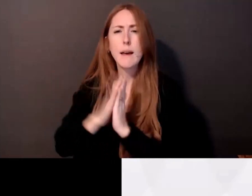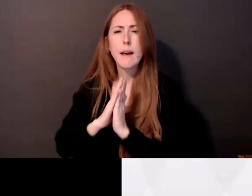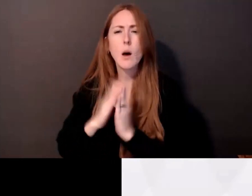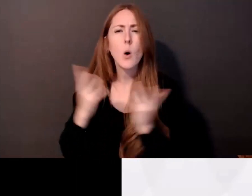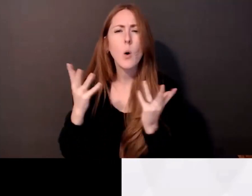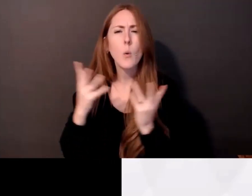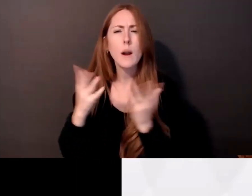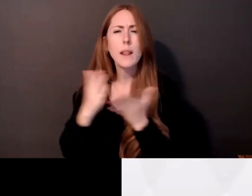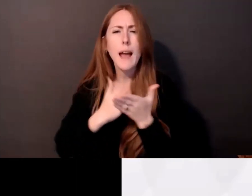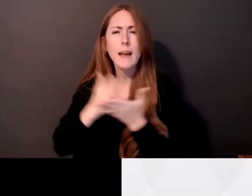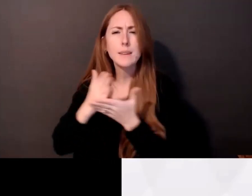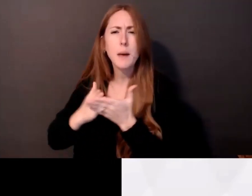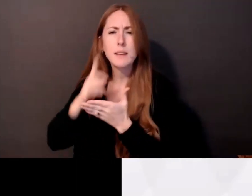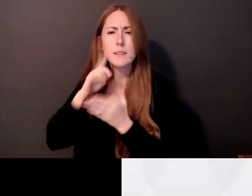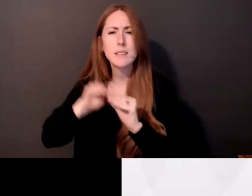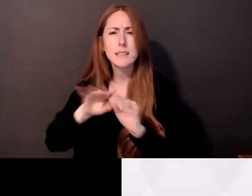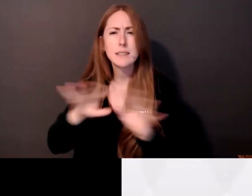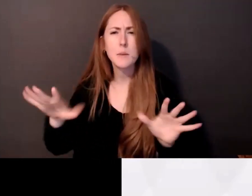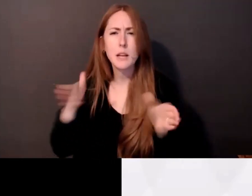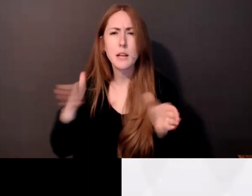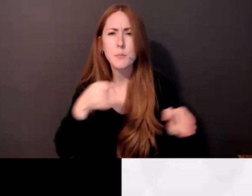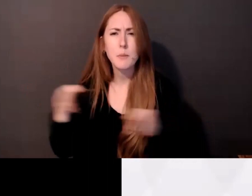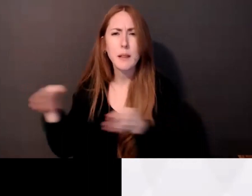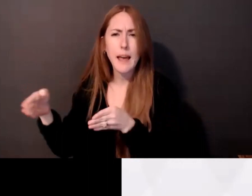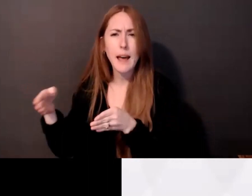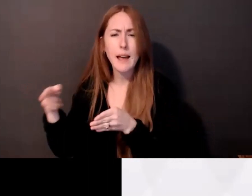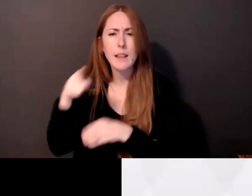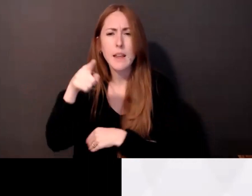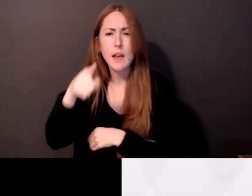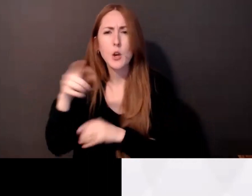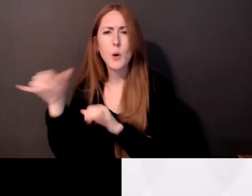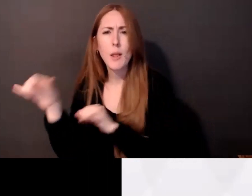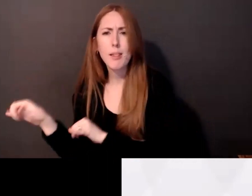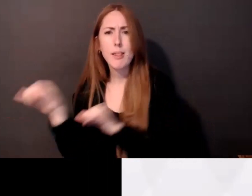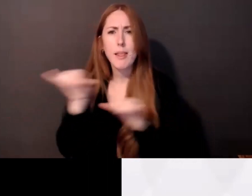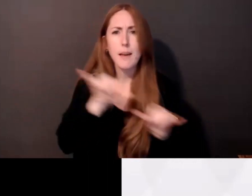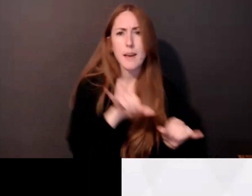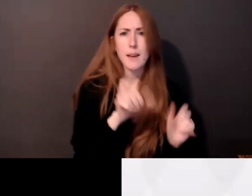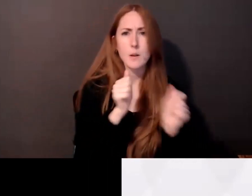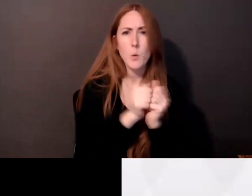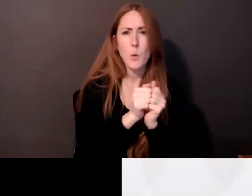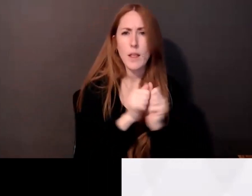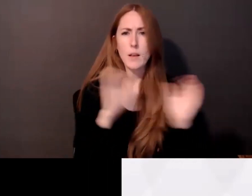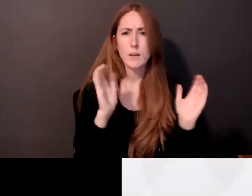plan that you likened to a small business model?"